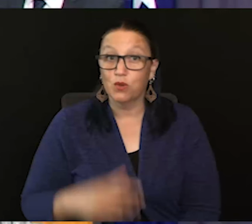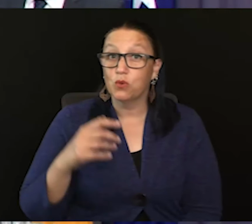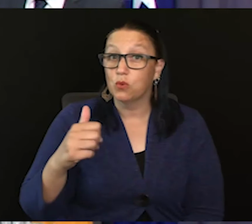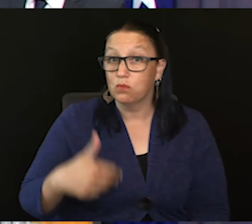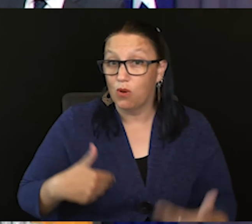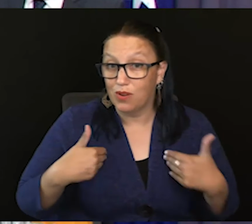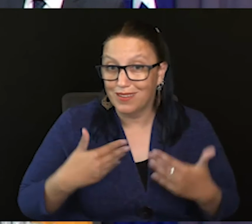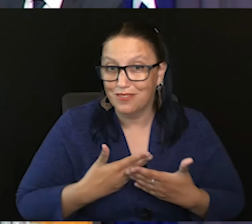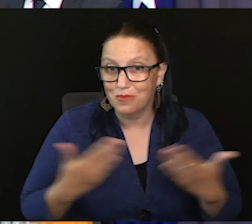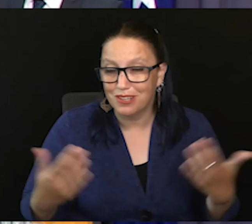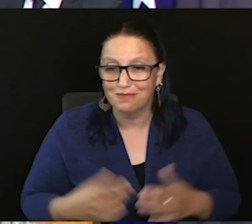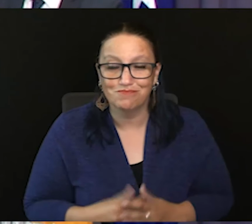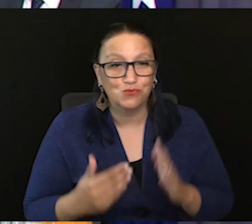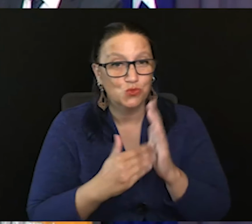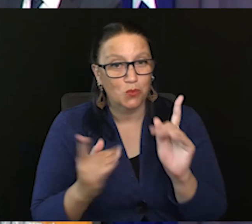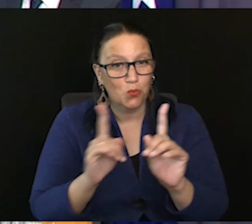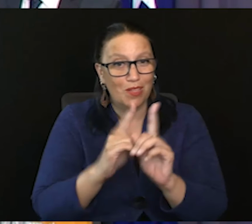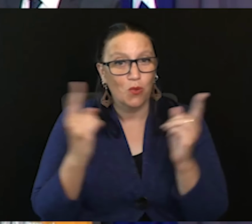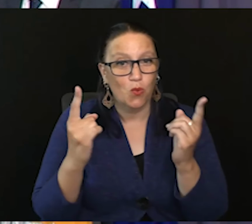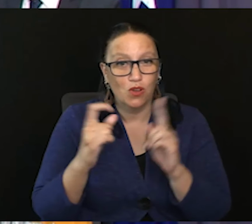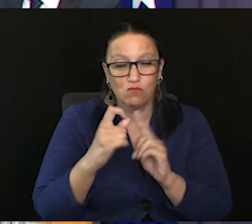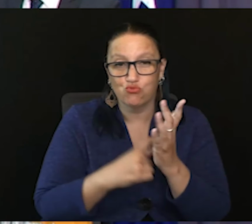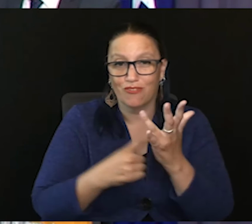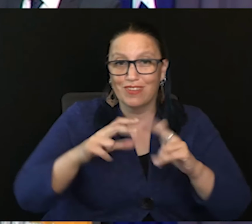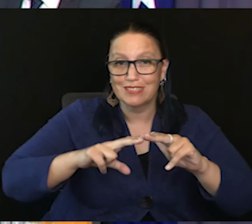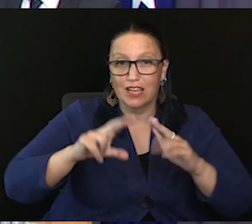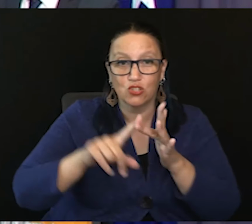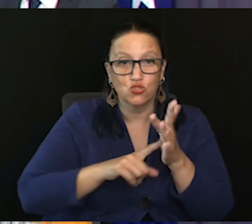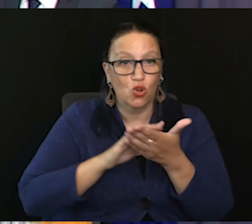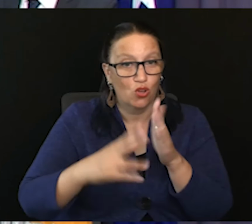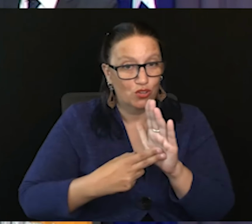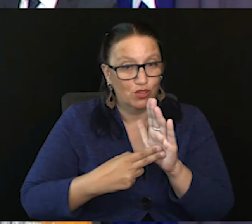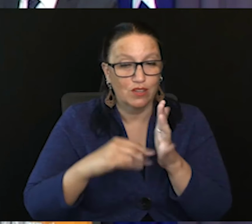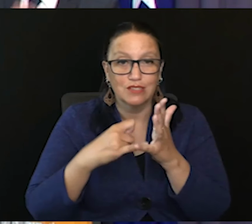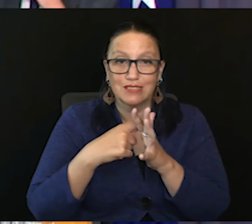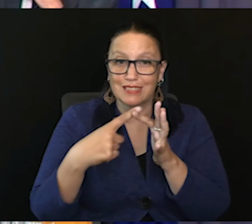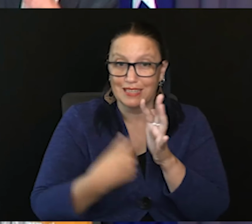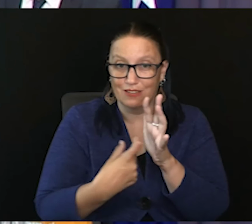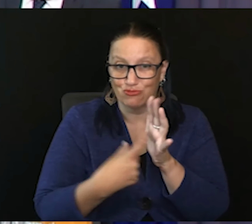Good morning, everybody, I'm joined this morning by Professor John Skerritt, the head of the Therapeutic Goods Administration,